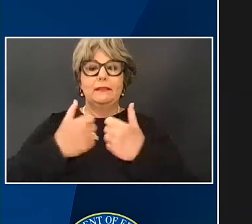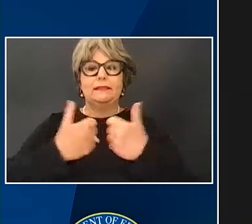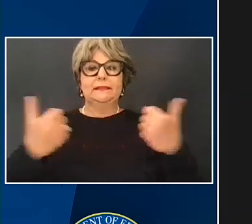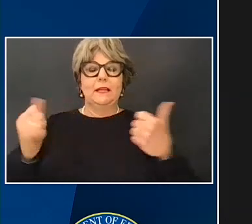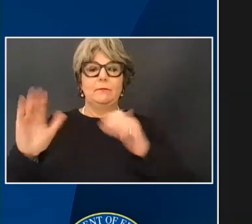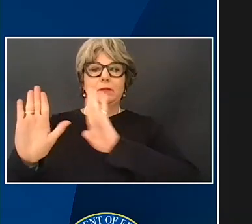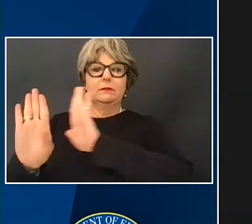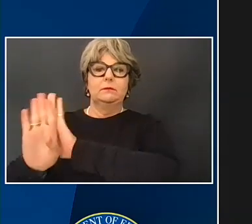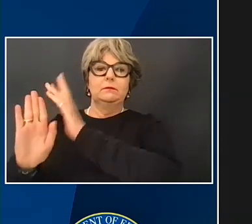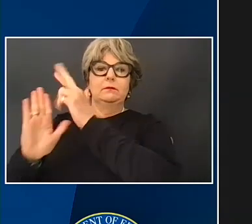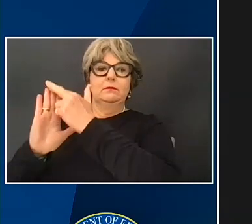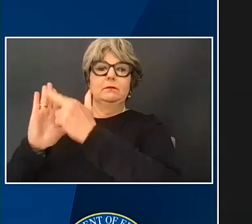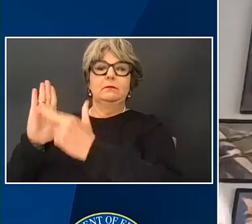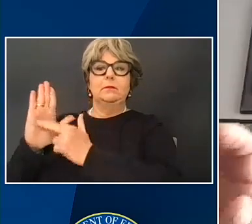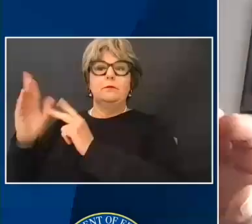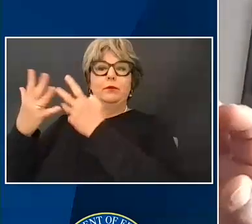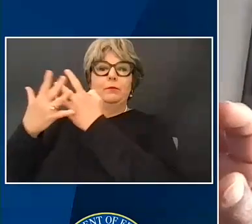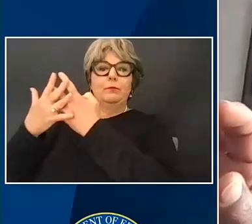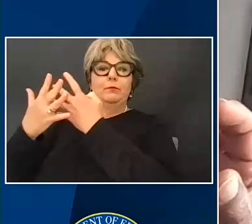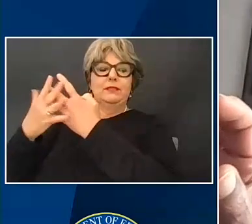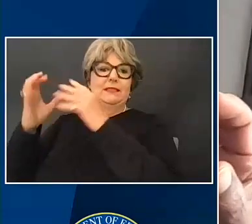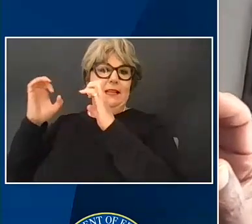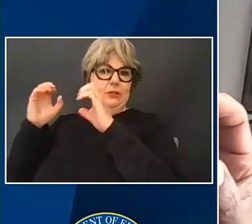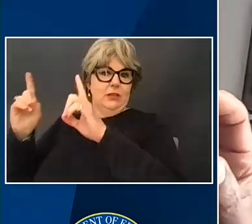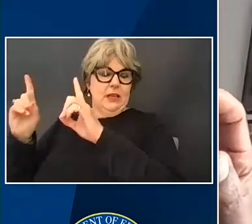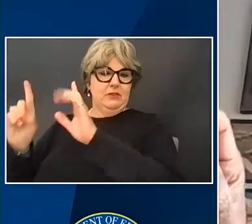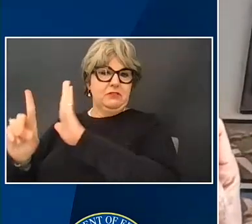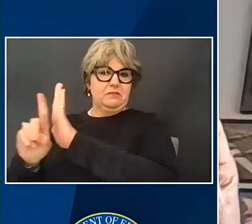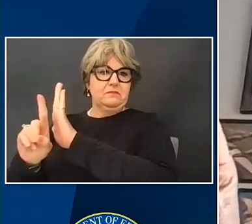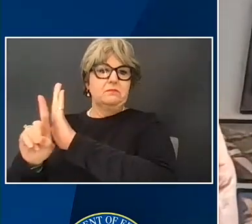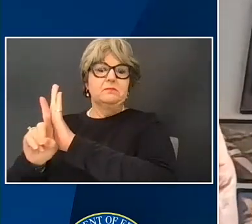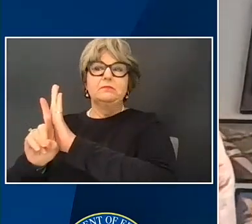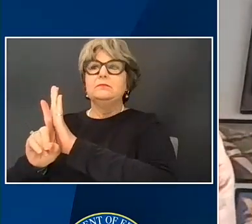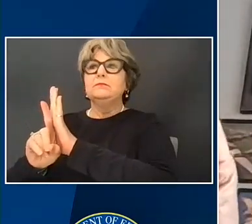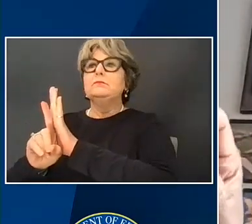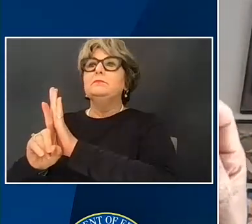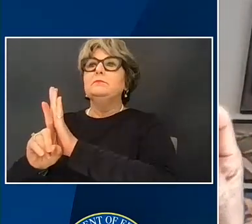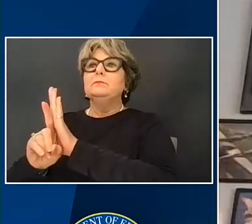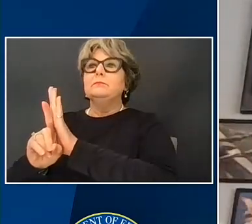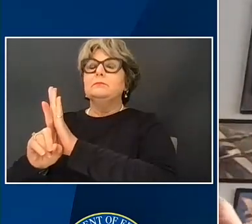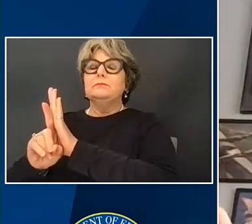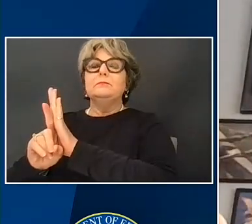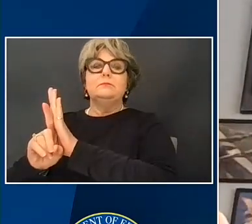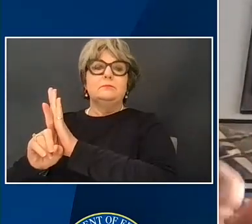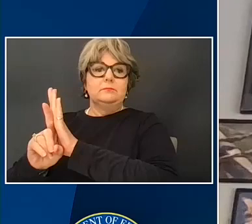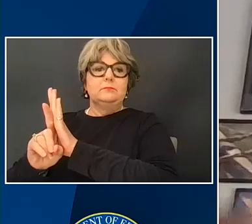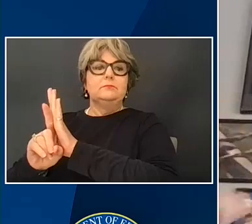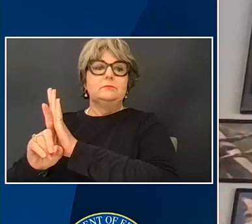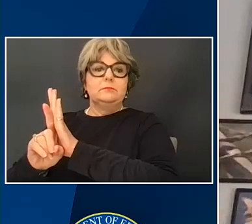for prison education and how and when they